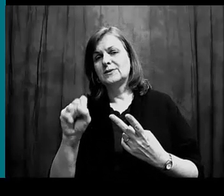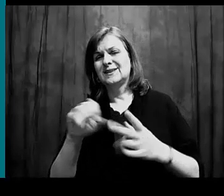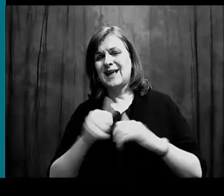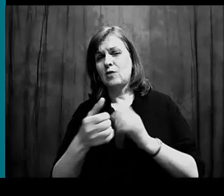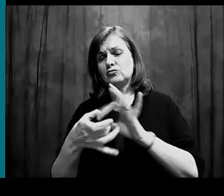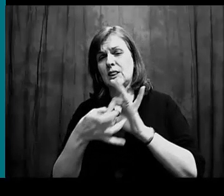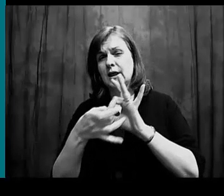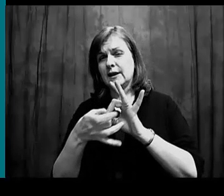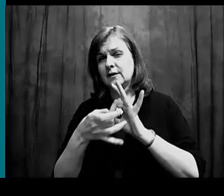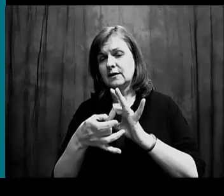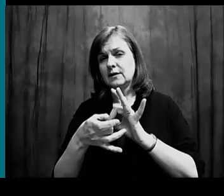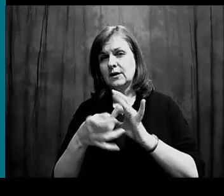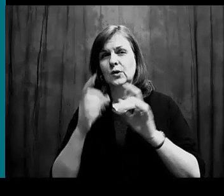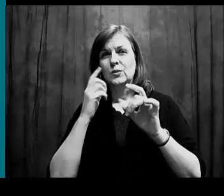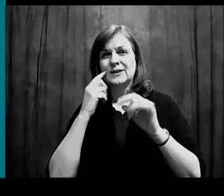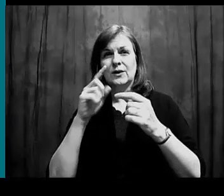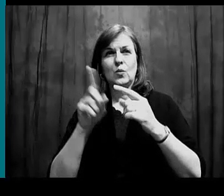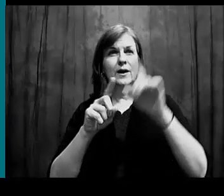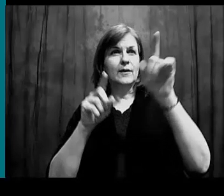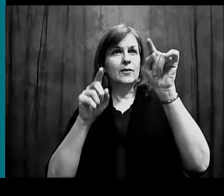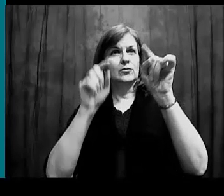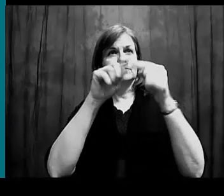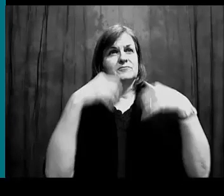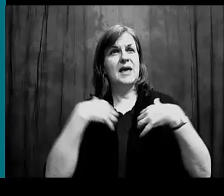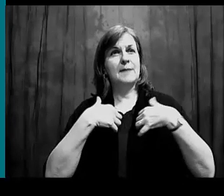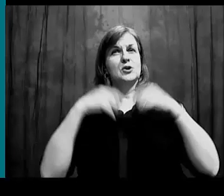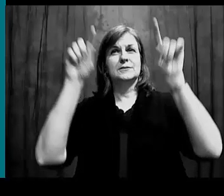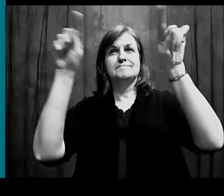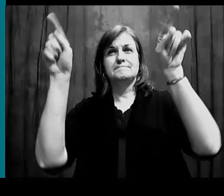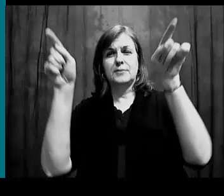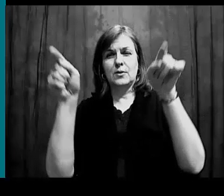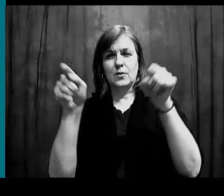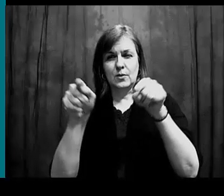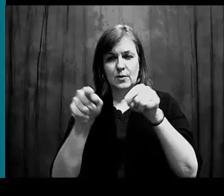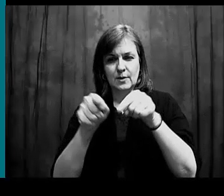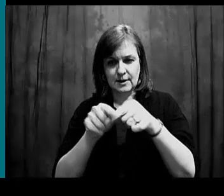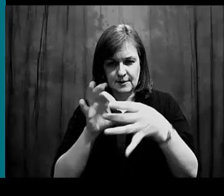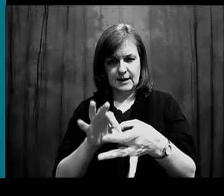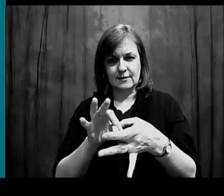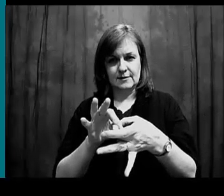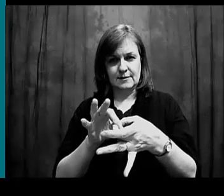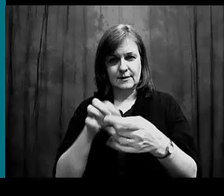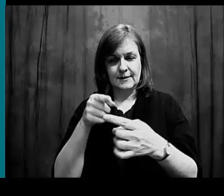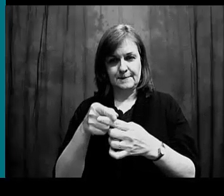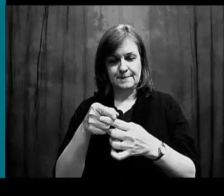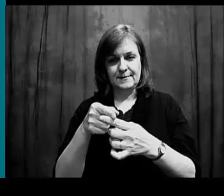what we do is we find the point where sea lions and walruses come together